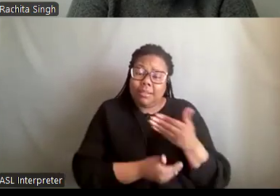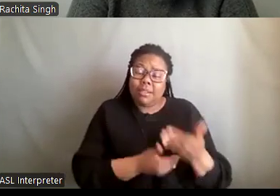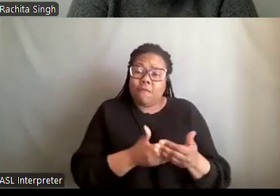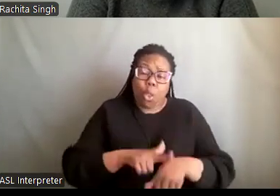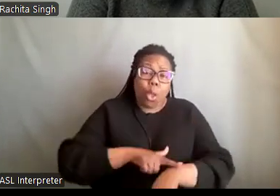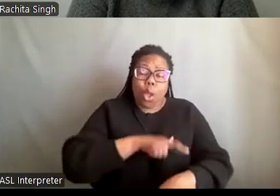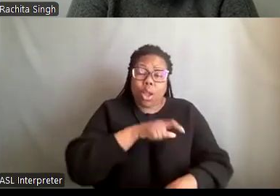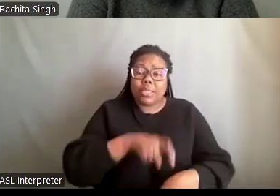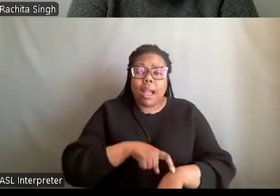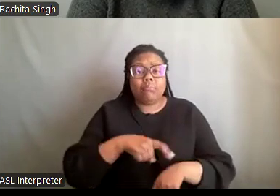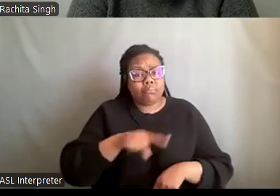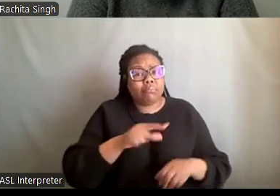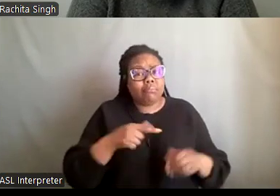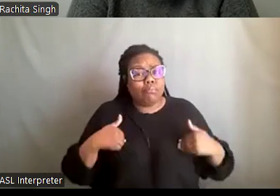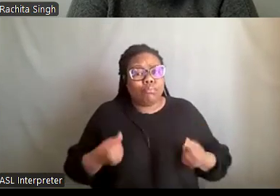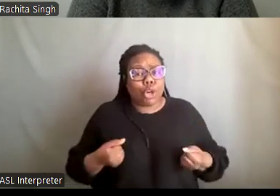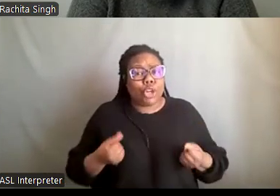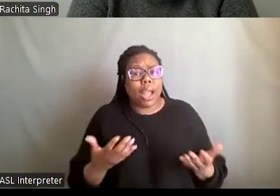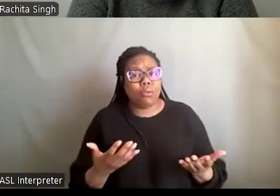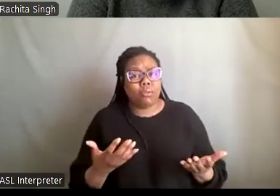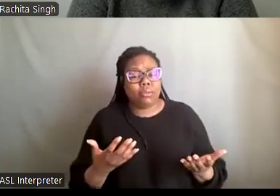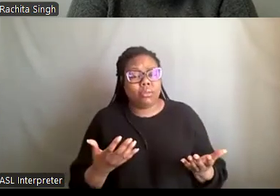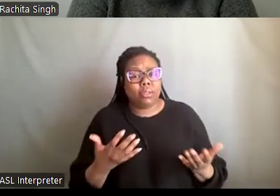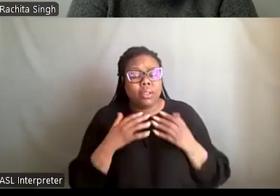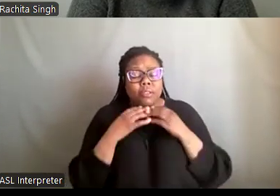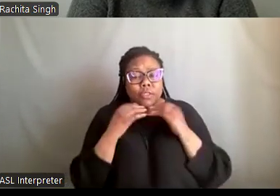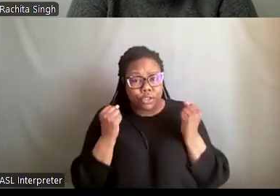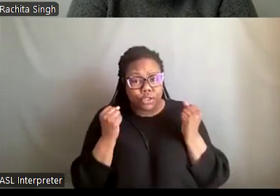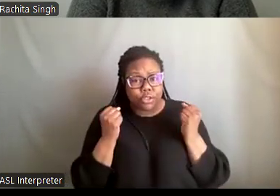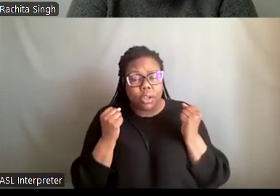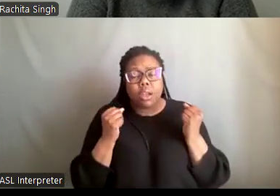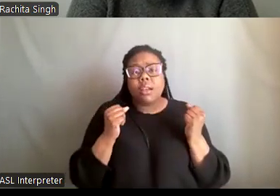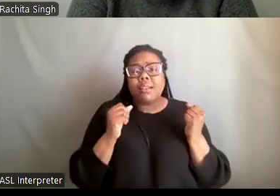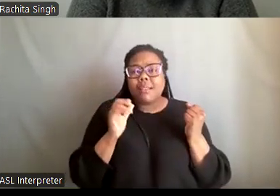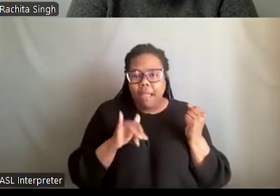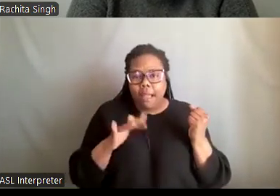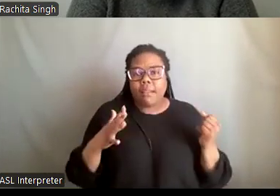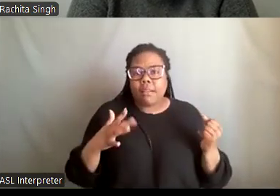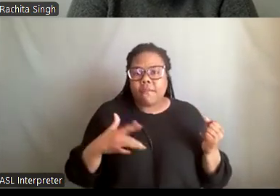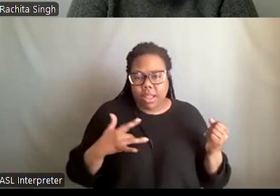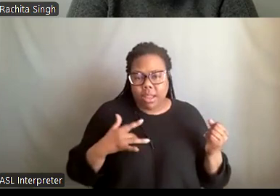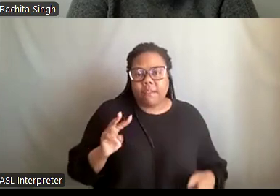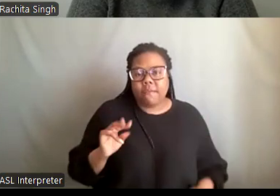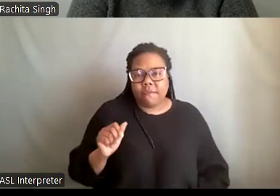organizing for so long and are burnt out, those are all valid . And I think